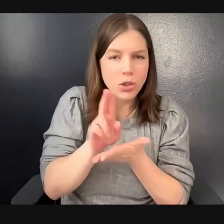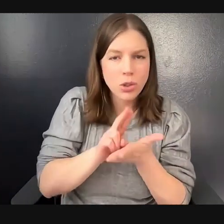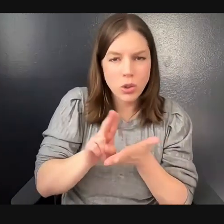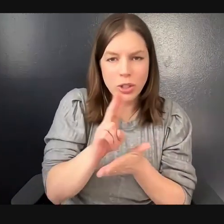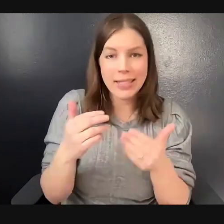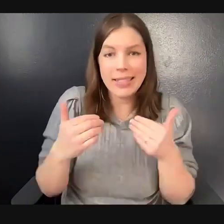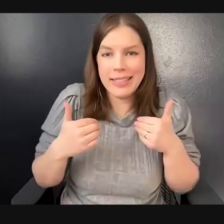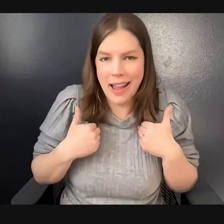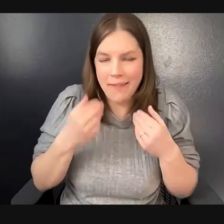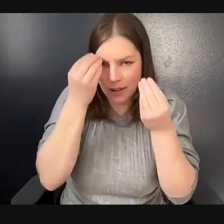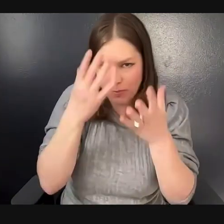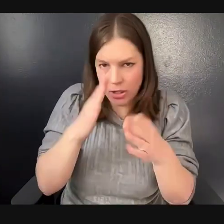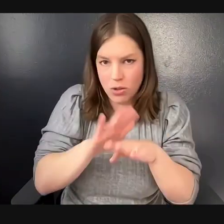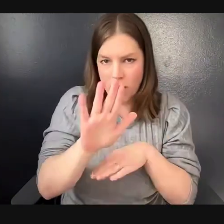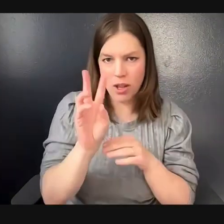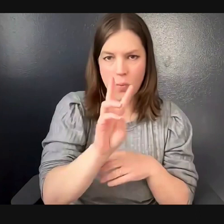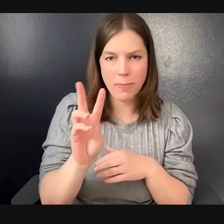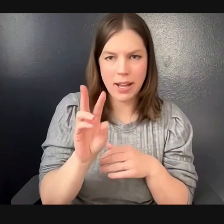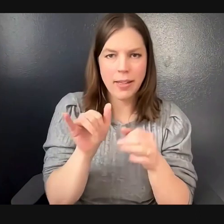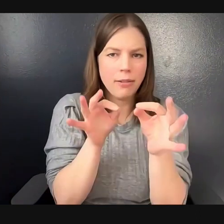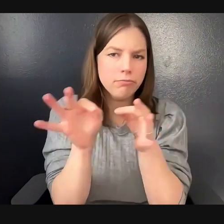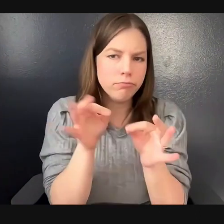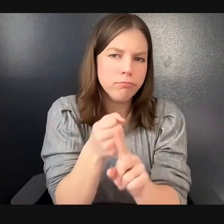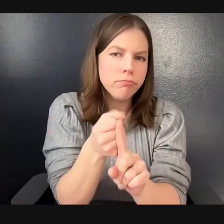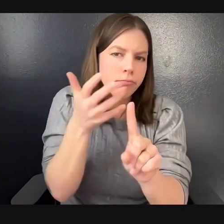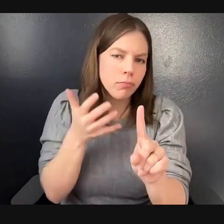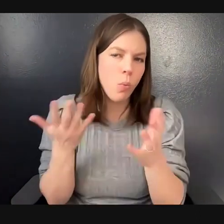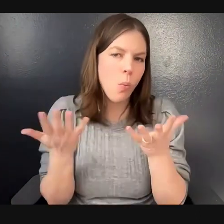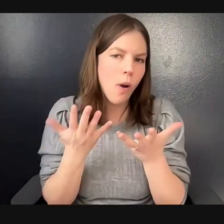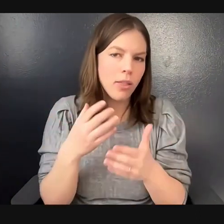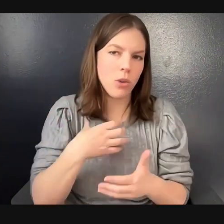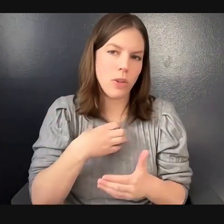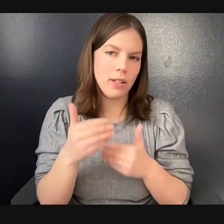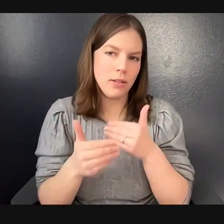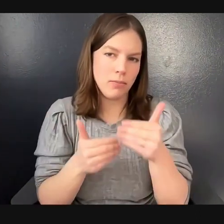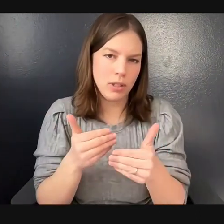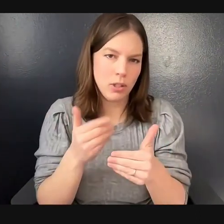Many colleges and universities have information about this process on their websites.